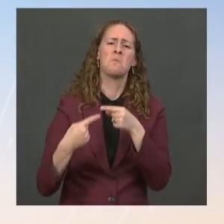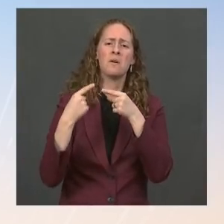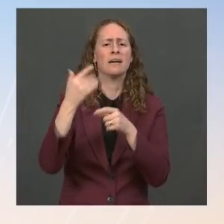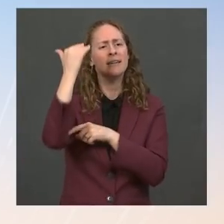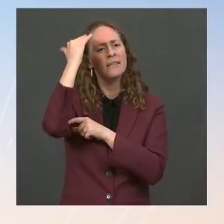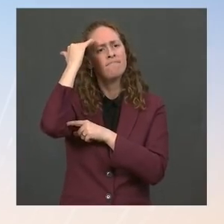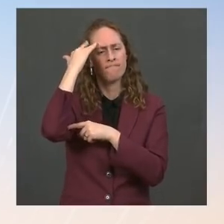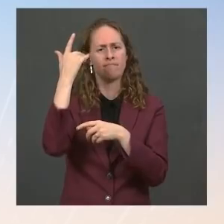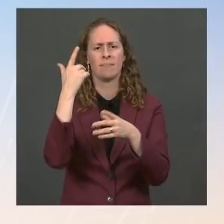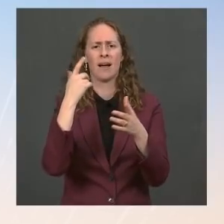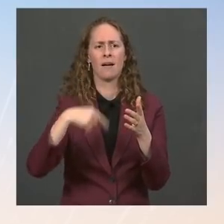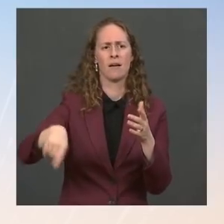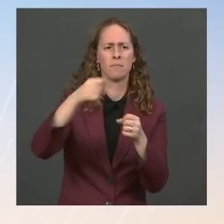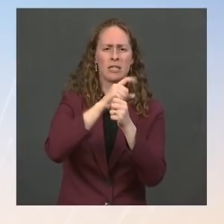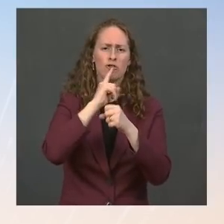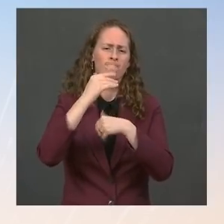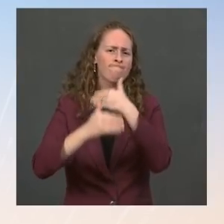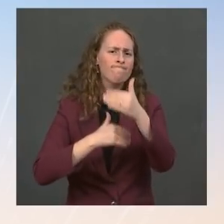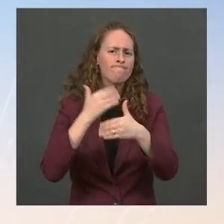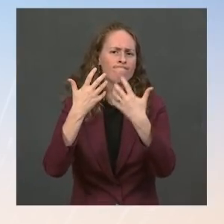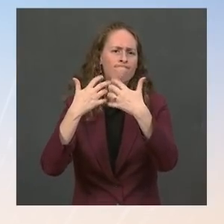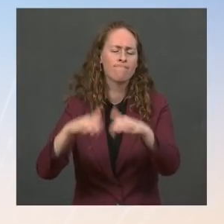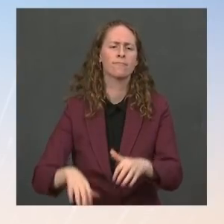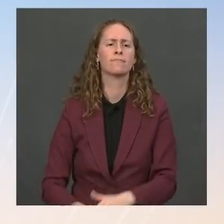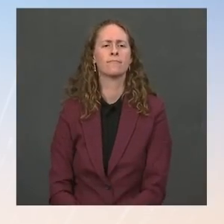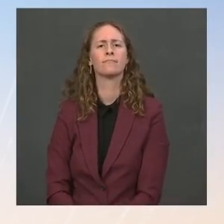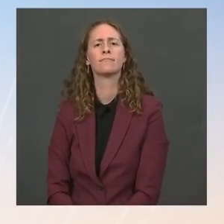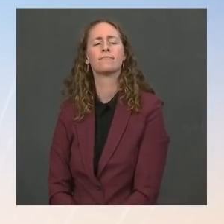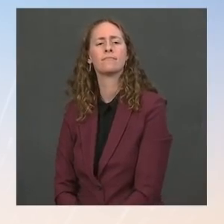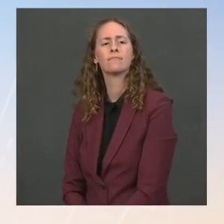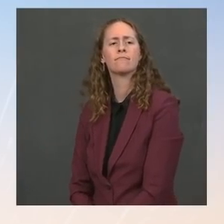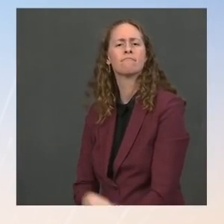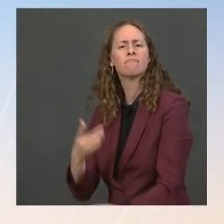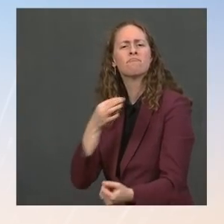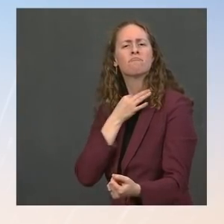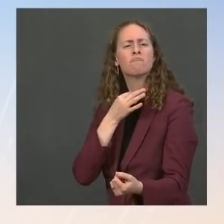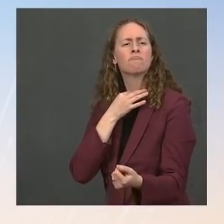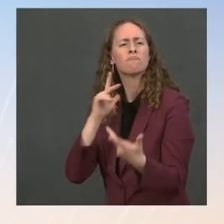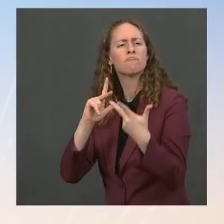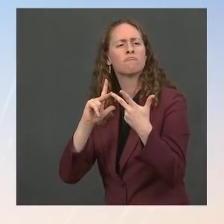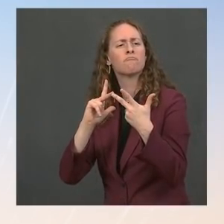The Press: And just a quick one on boosters: Why did the President say in August, "Just remember, as a simple rule: